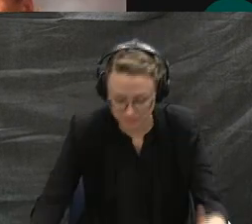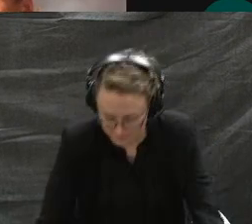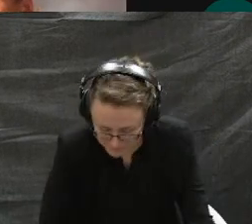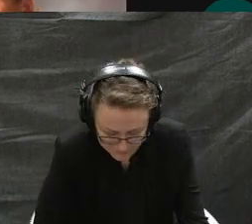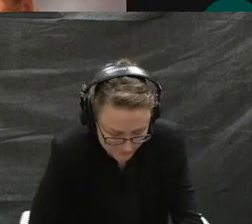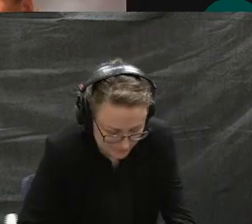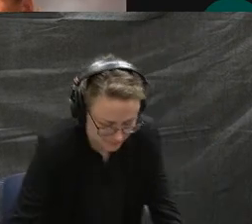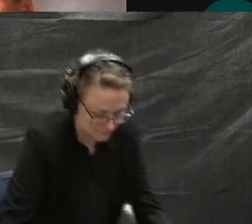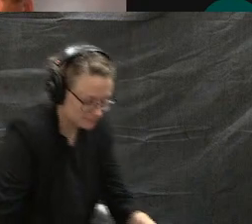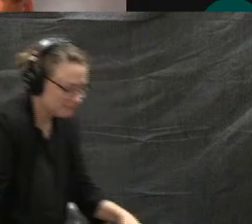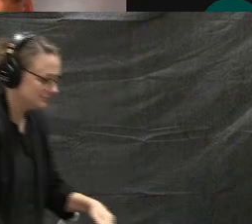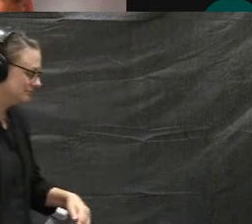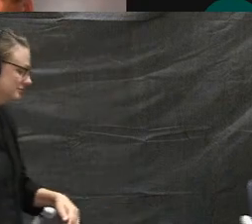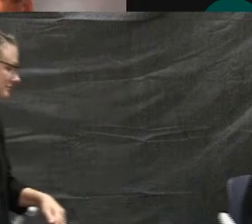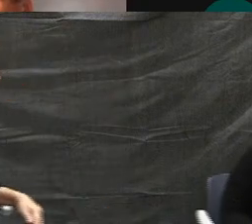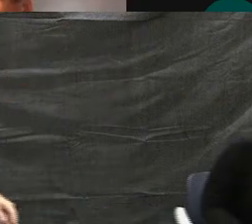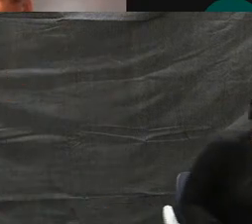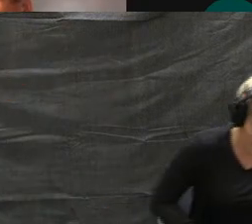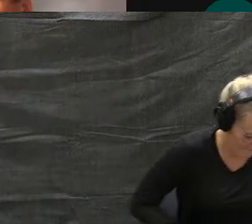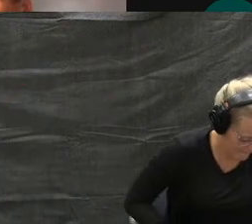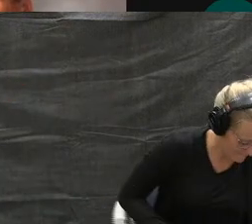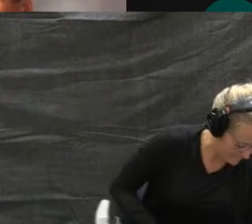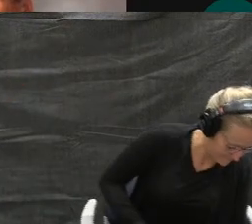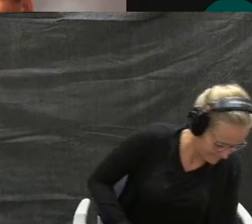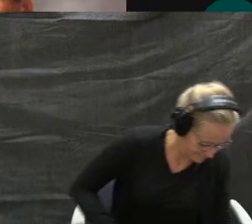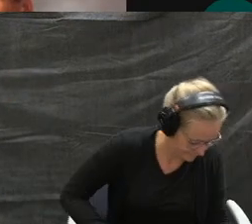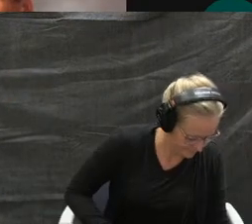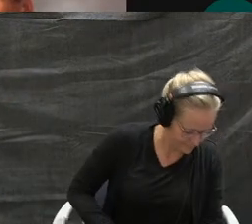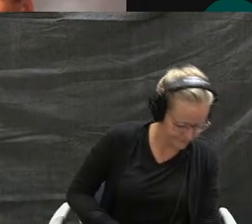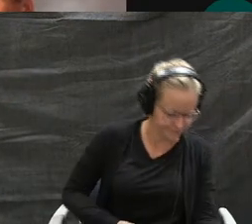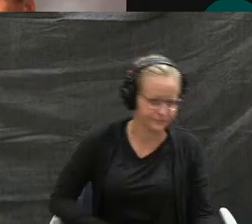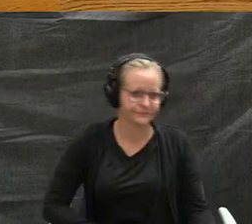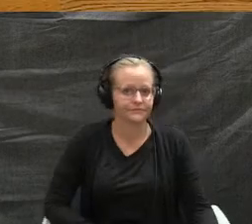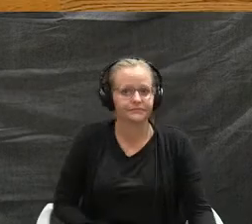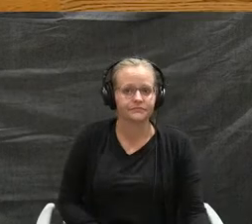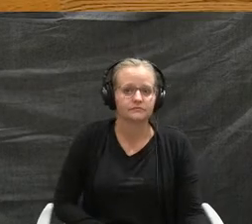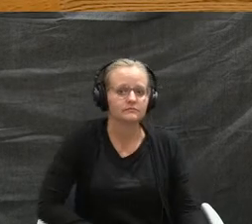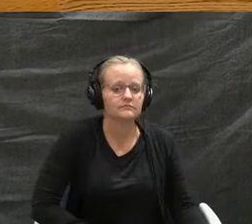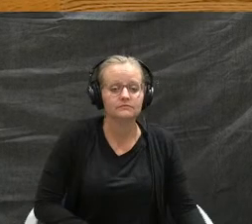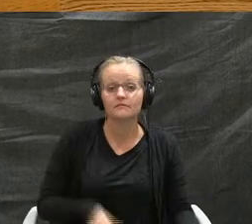Does that make sense? Yes, it does. Thank you. Thanks, Eddie.